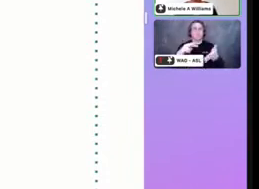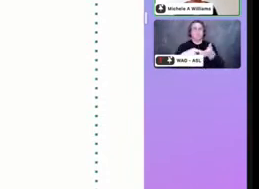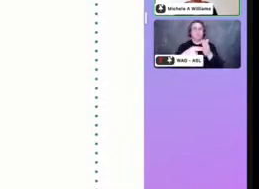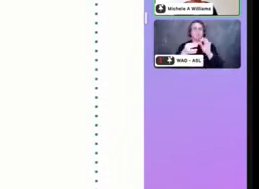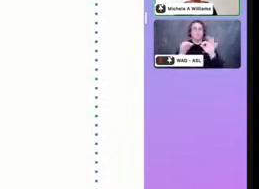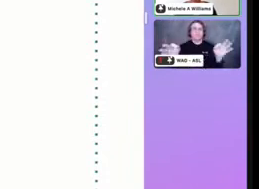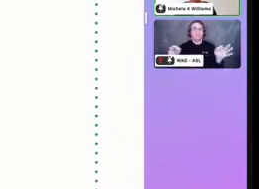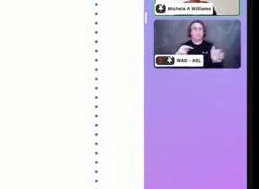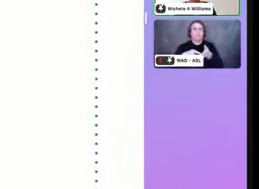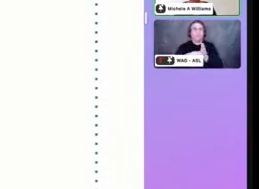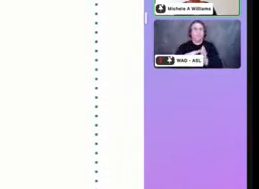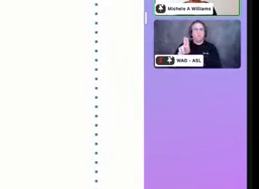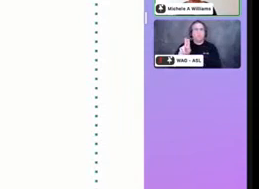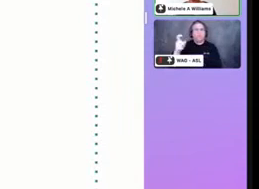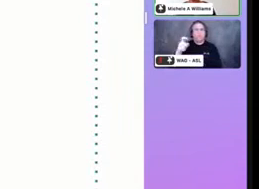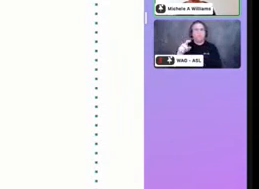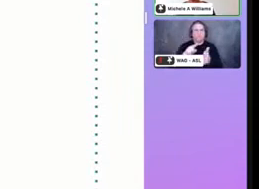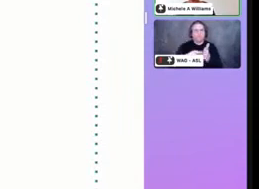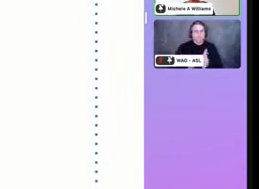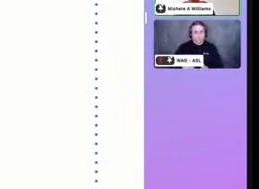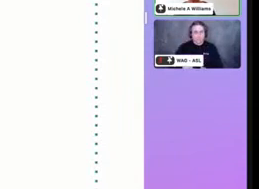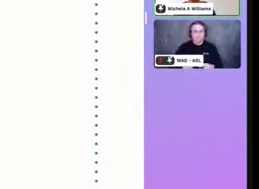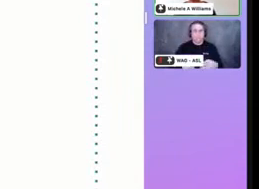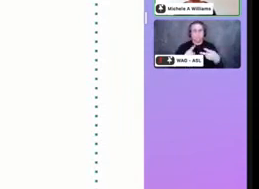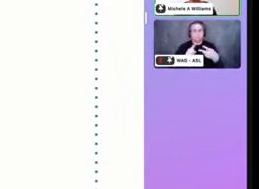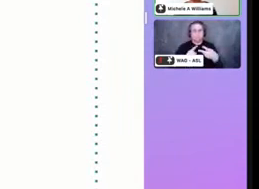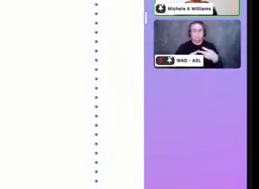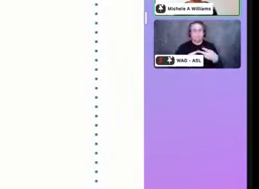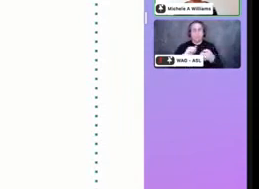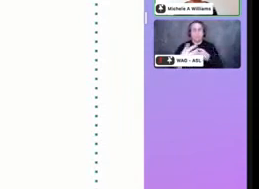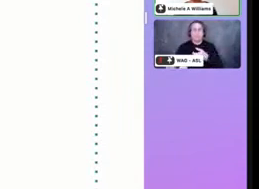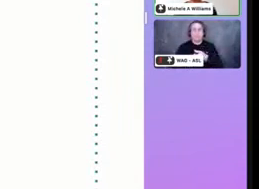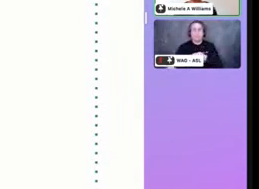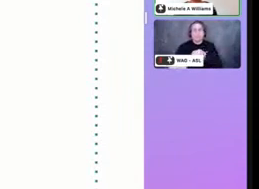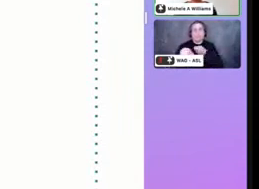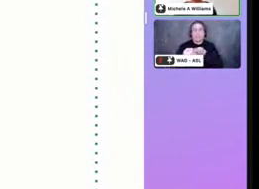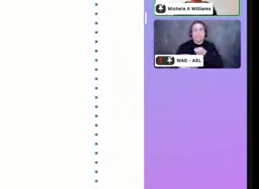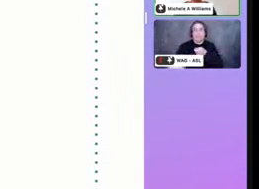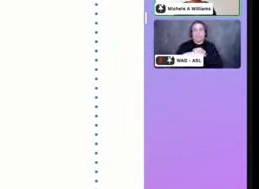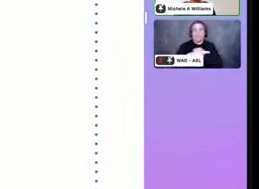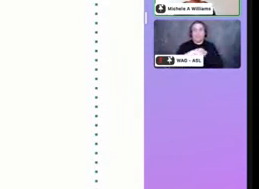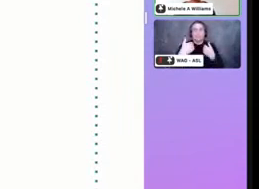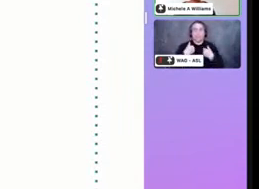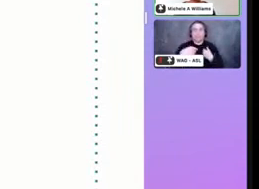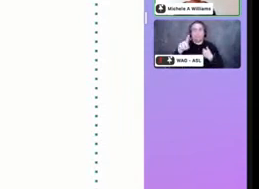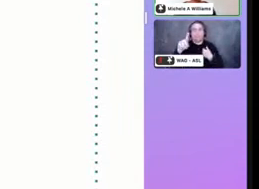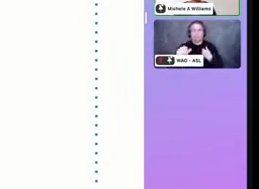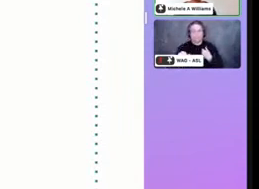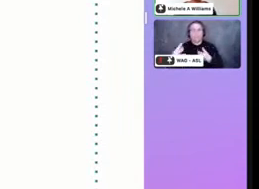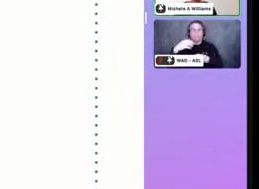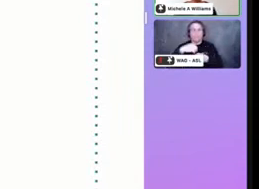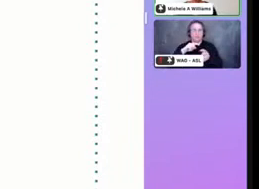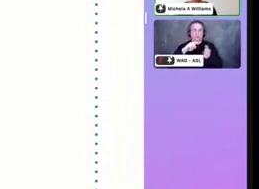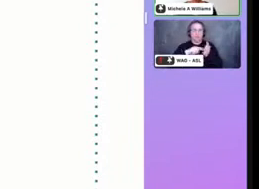we are going to go through today, so first we are going to design UX research and talk about what that is. And then talk about engaging disabled research